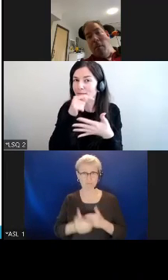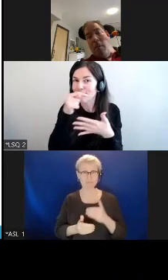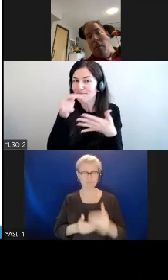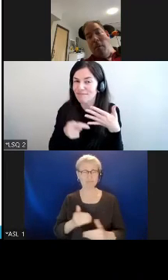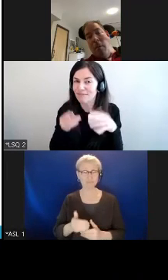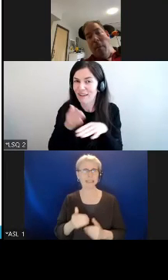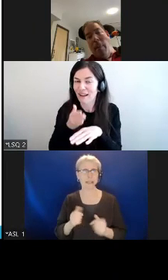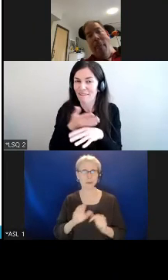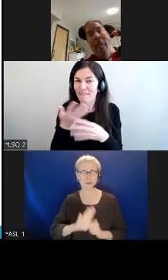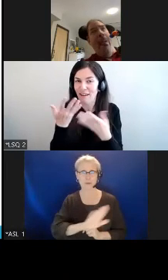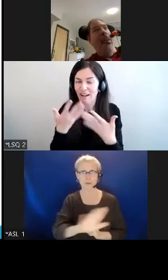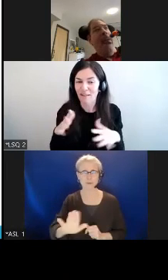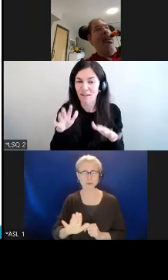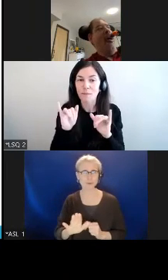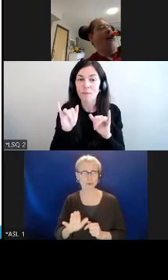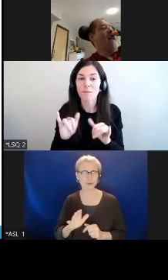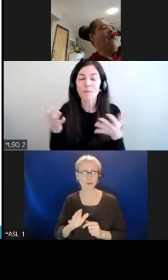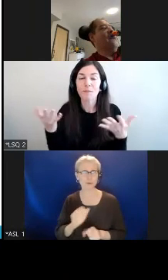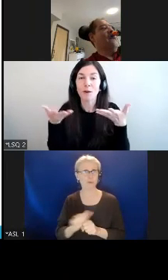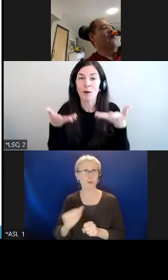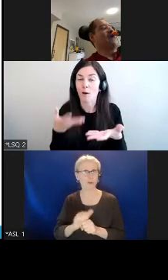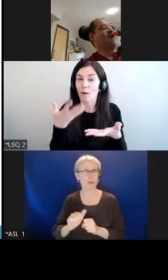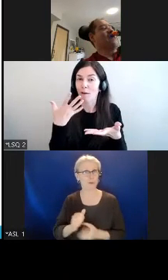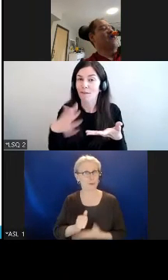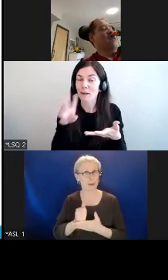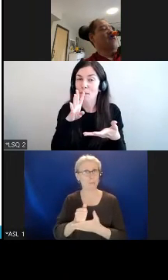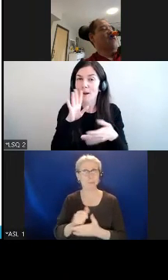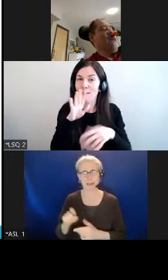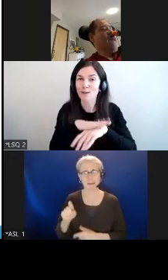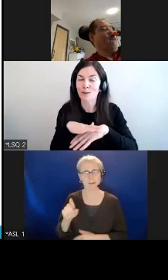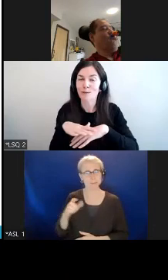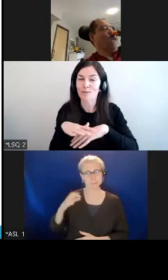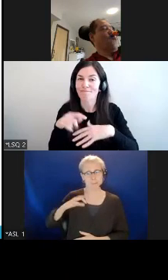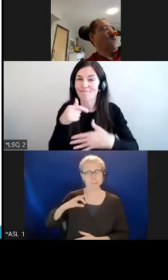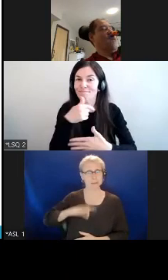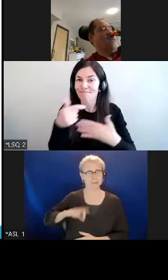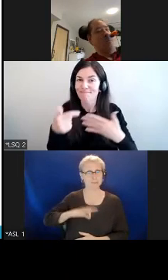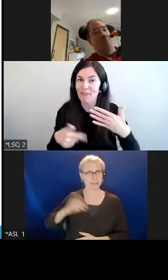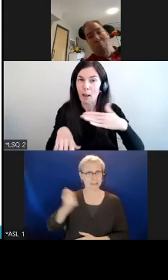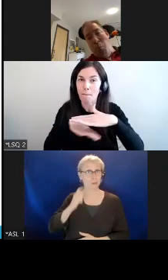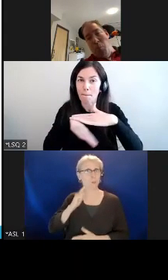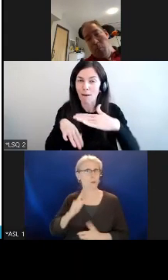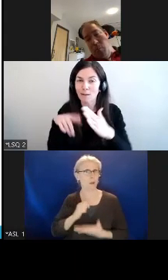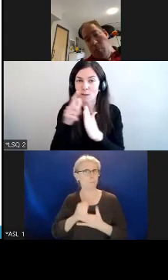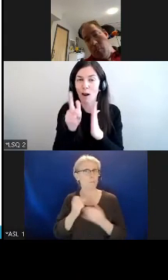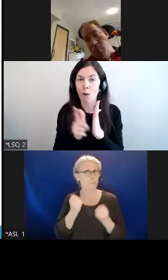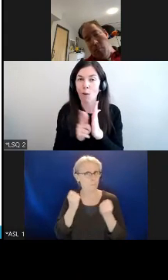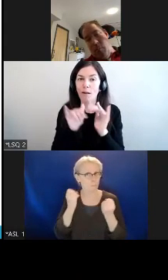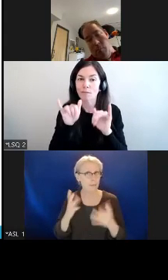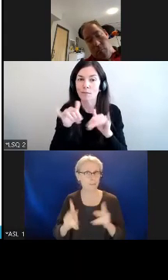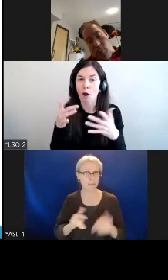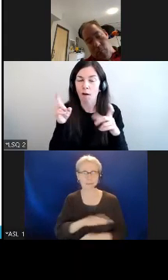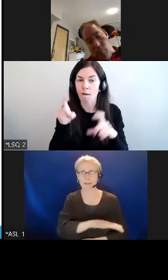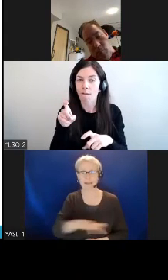BENEFIT INTO THE POCKETS OF DISABLED PEOPLE LIVING IN CANADA. WE NEED TO DO WHAT WE CAN TO PUT